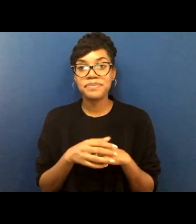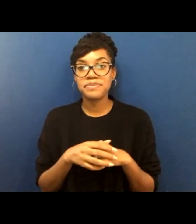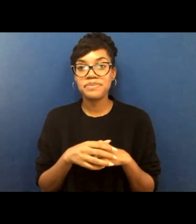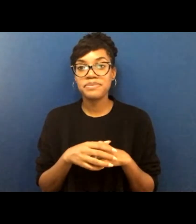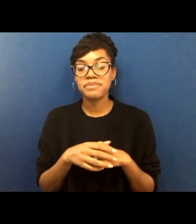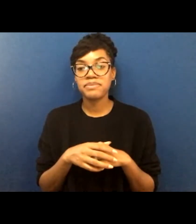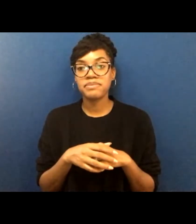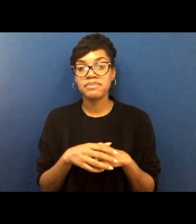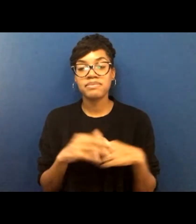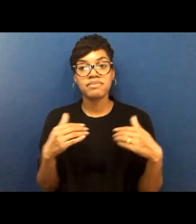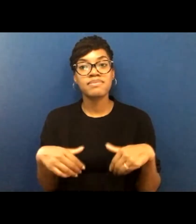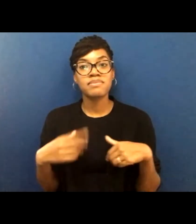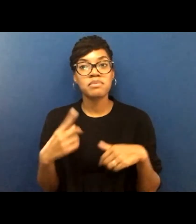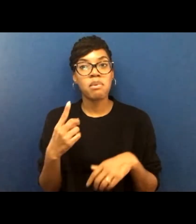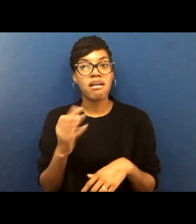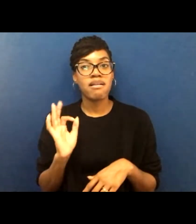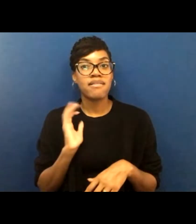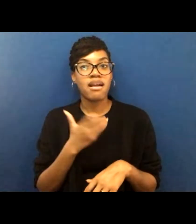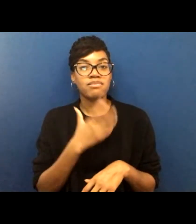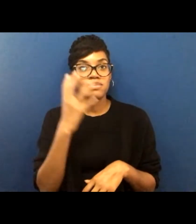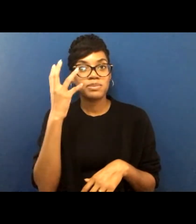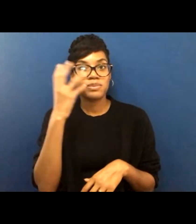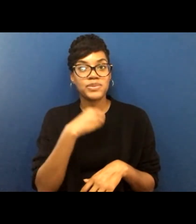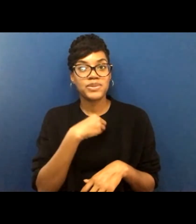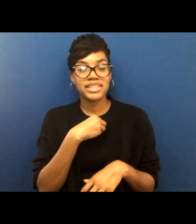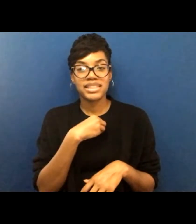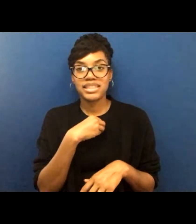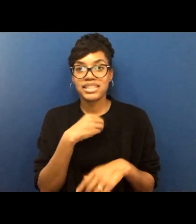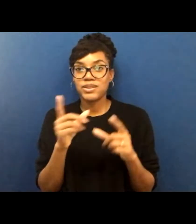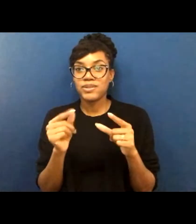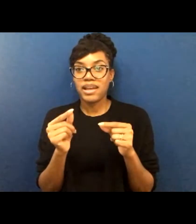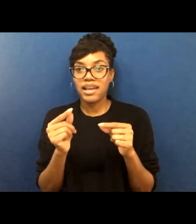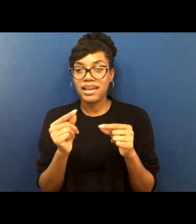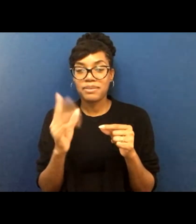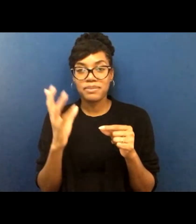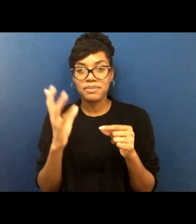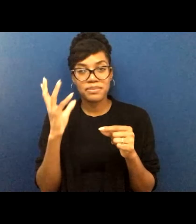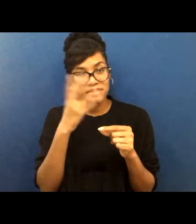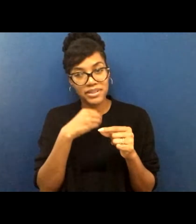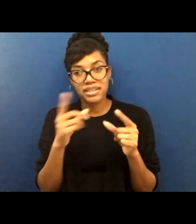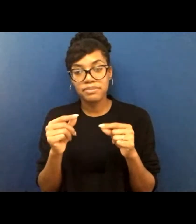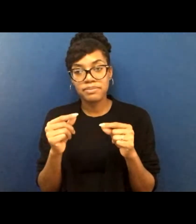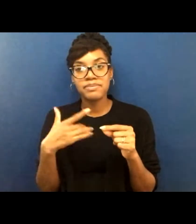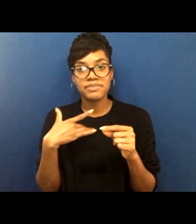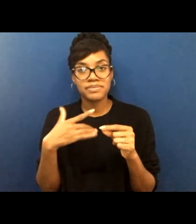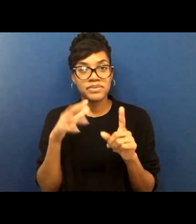And one of our really pretty crab that live around here, and are also caught in fisheries.